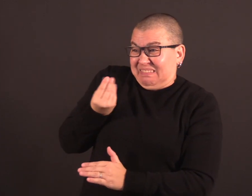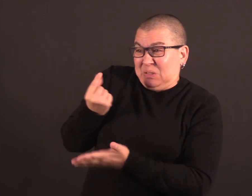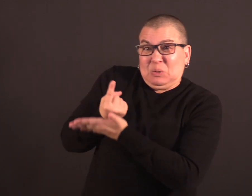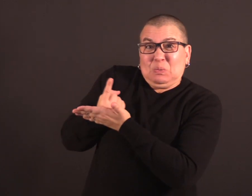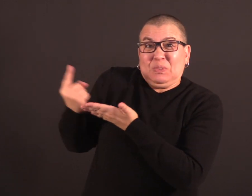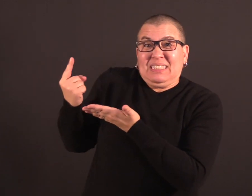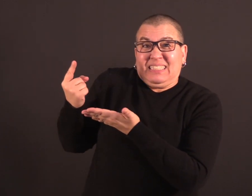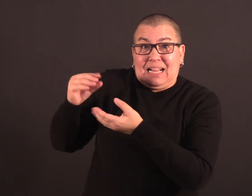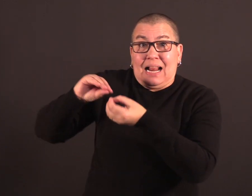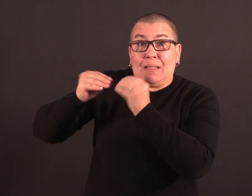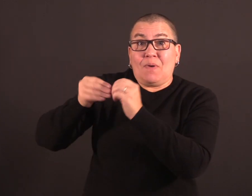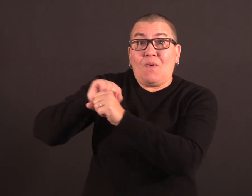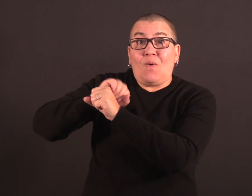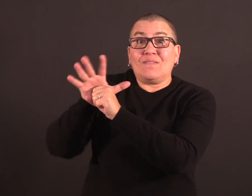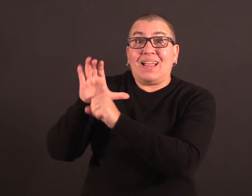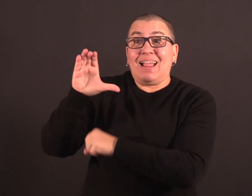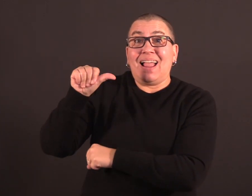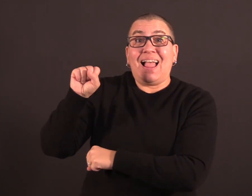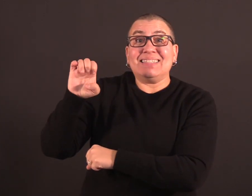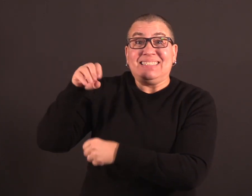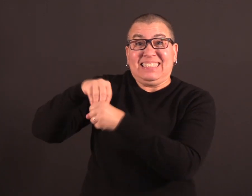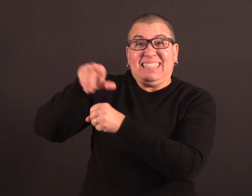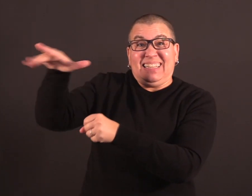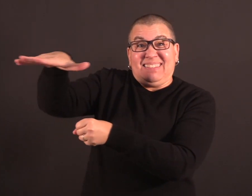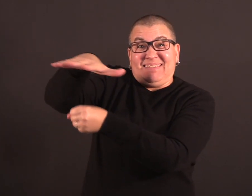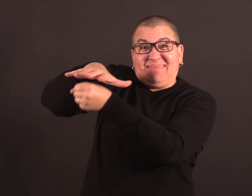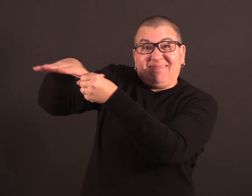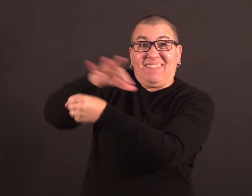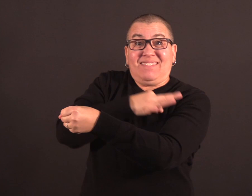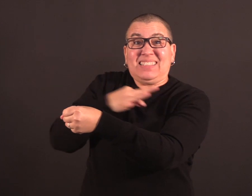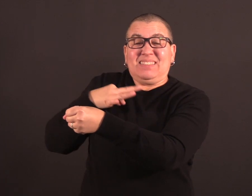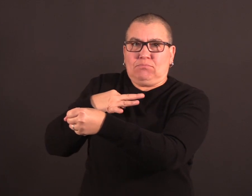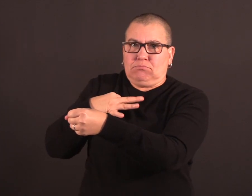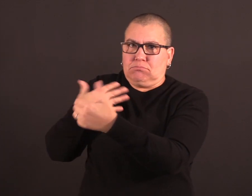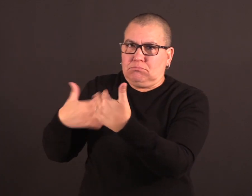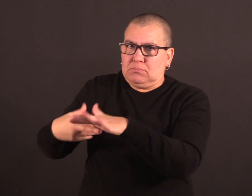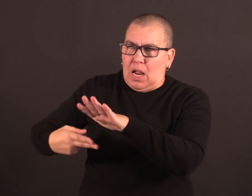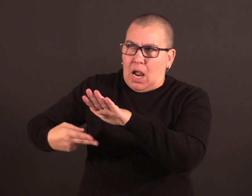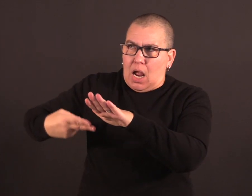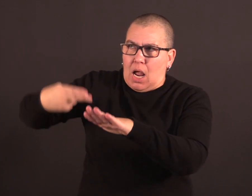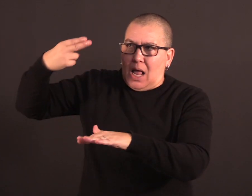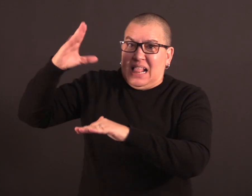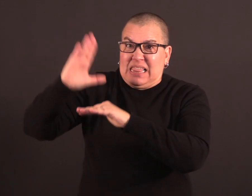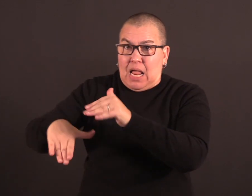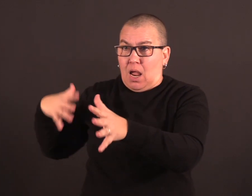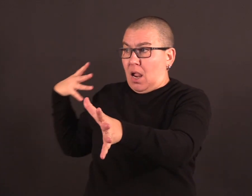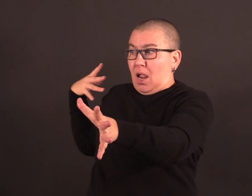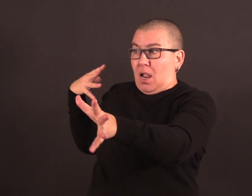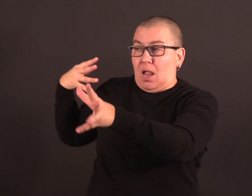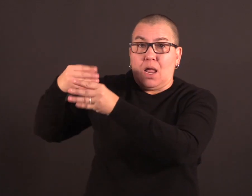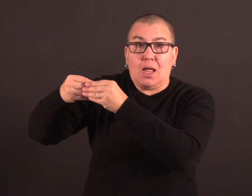facilities show that in recent weeks the number of COVID-19 cases in these